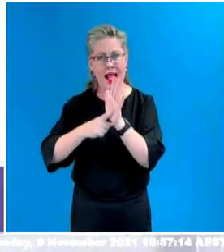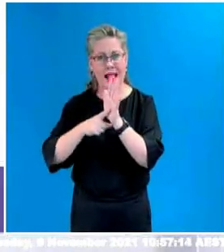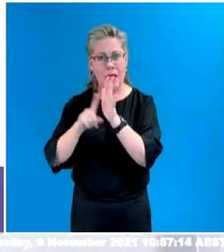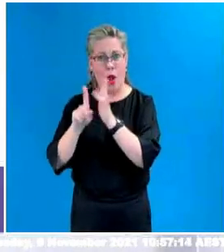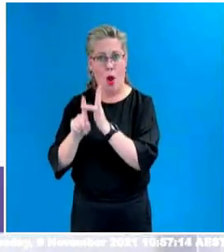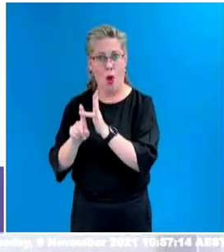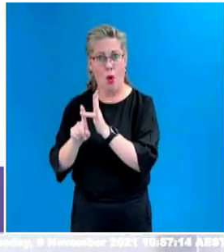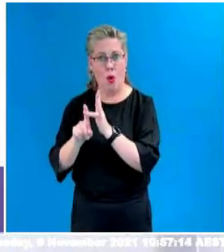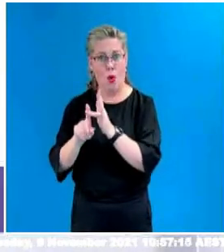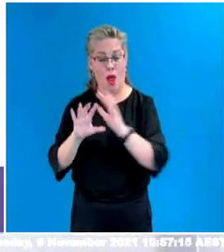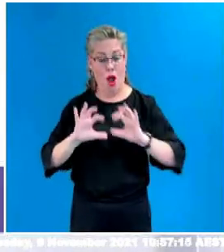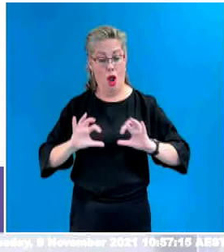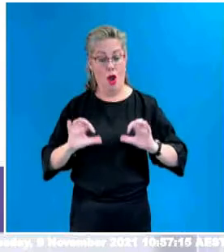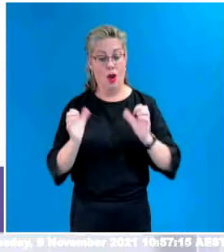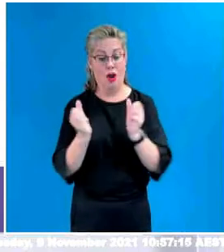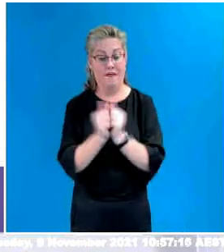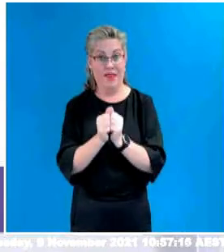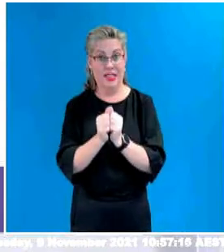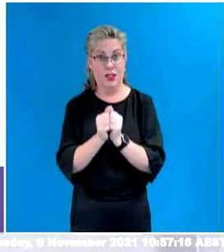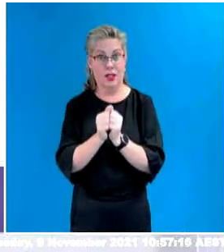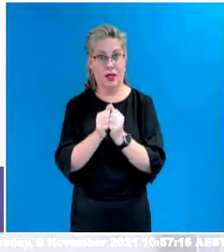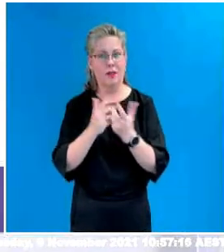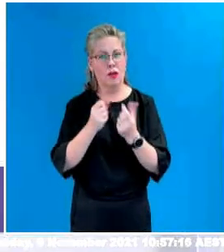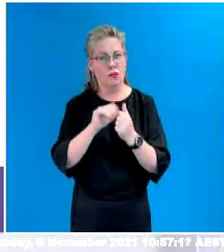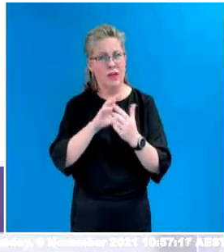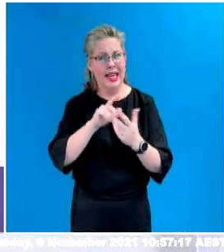in a workplace setting.